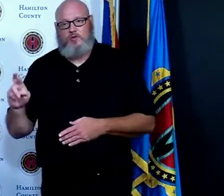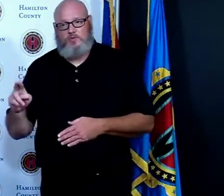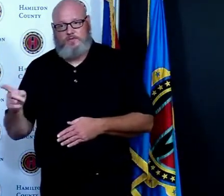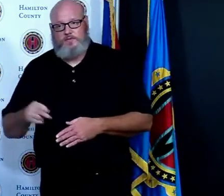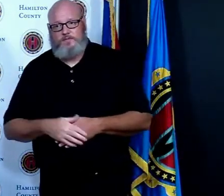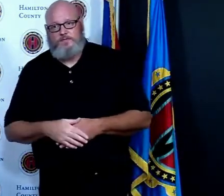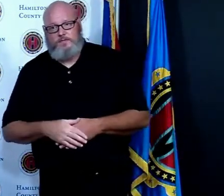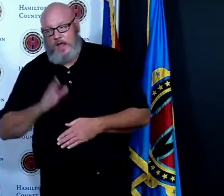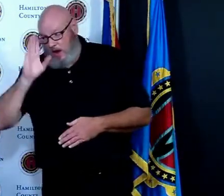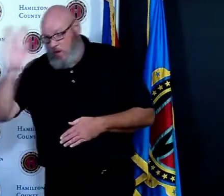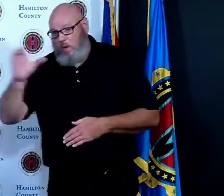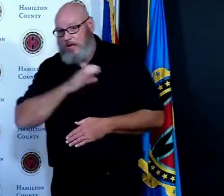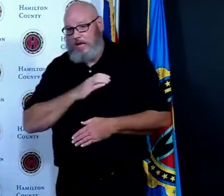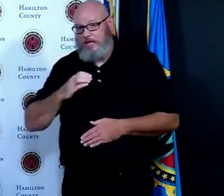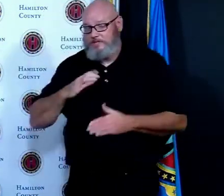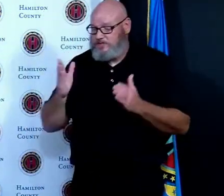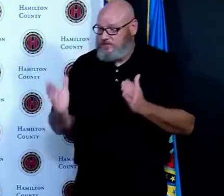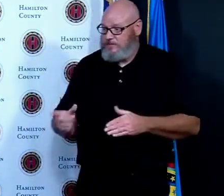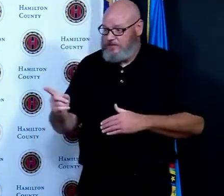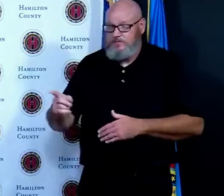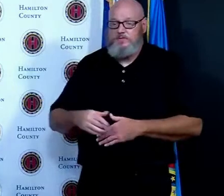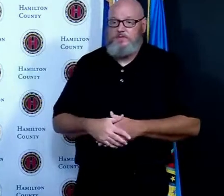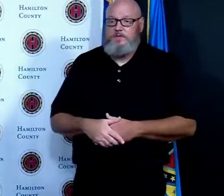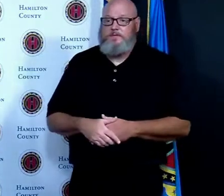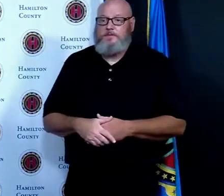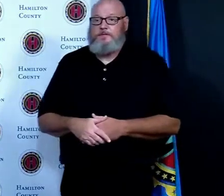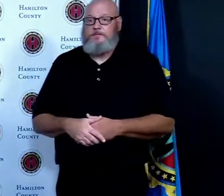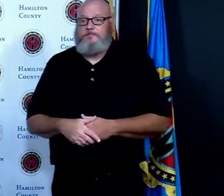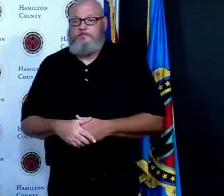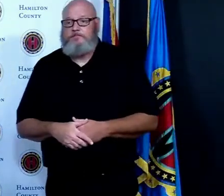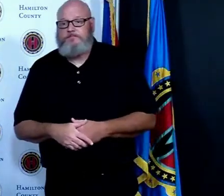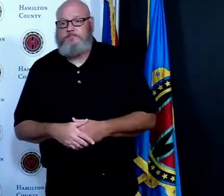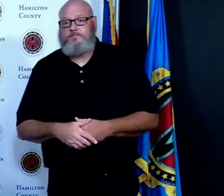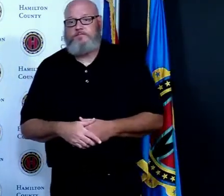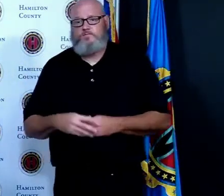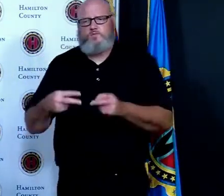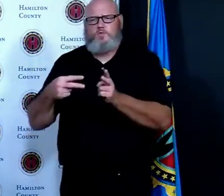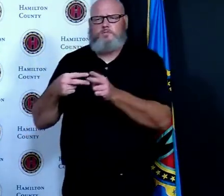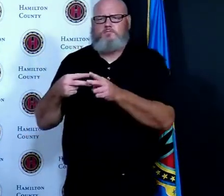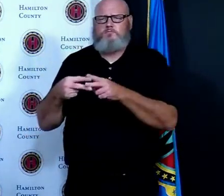just two things here first of all there was a story in the New York Times or the Washington